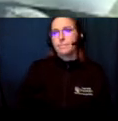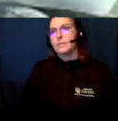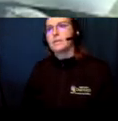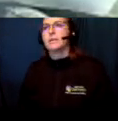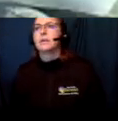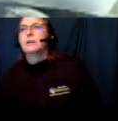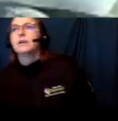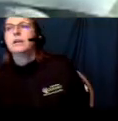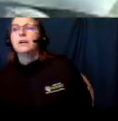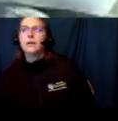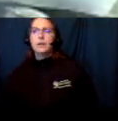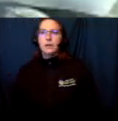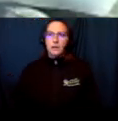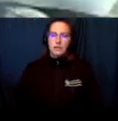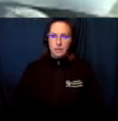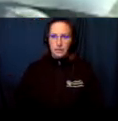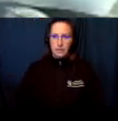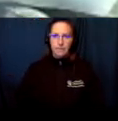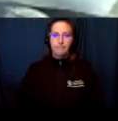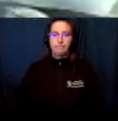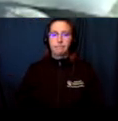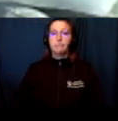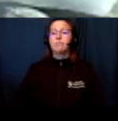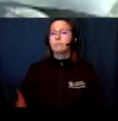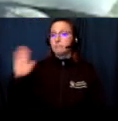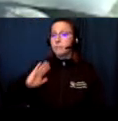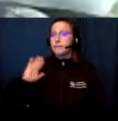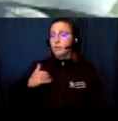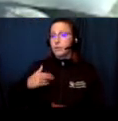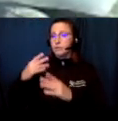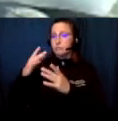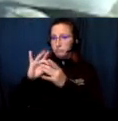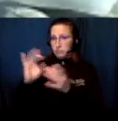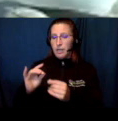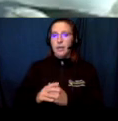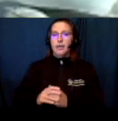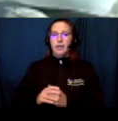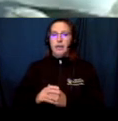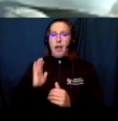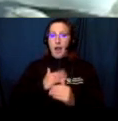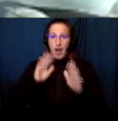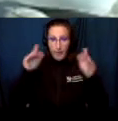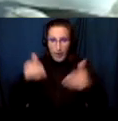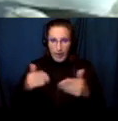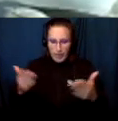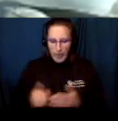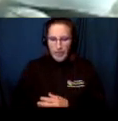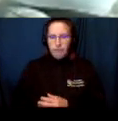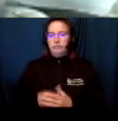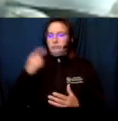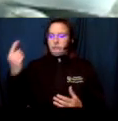So as I mentioned earlier, part of our focus has always been in making sure that families